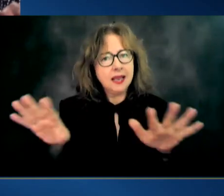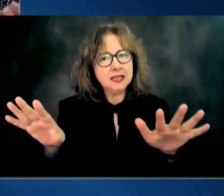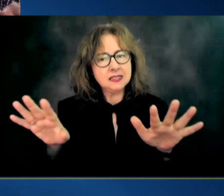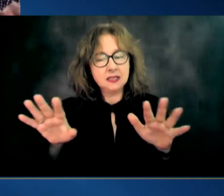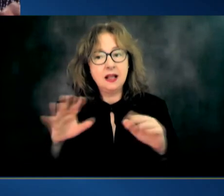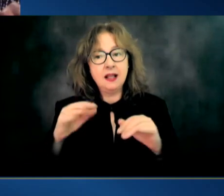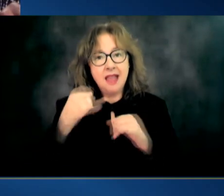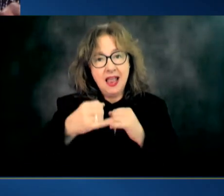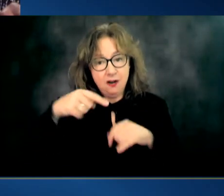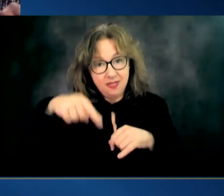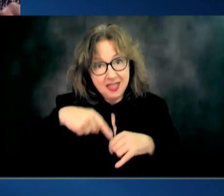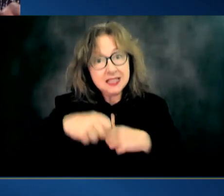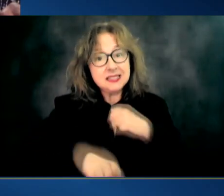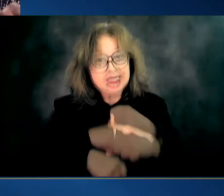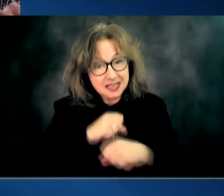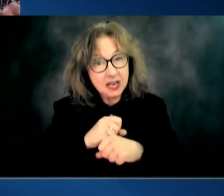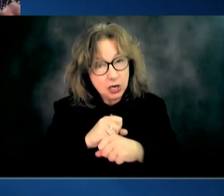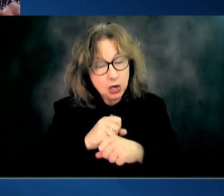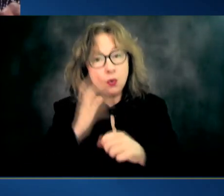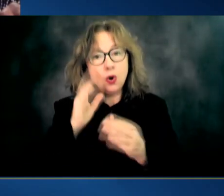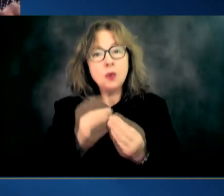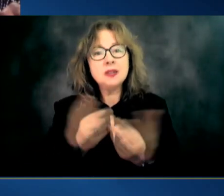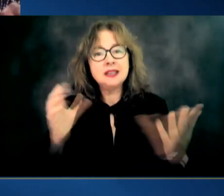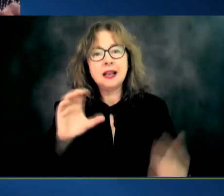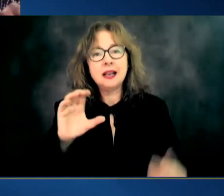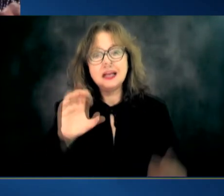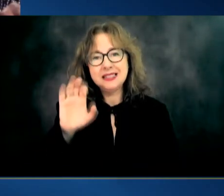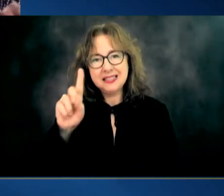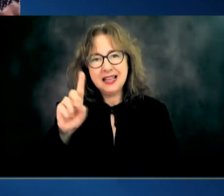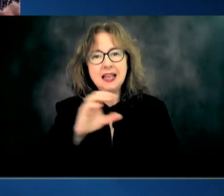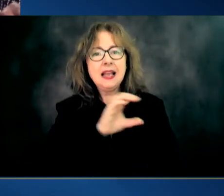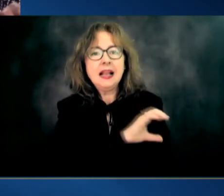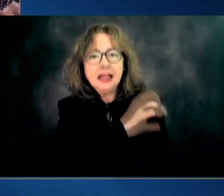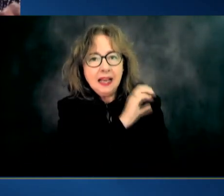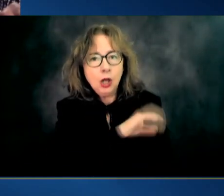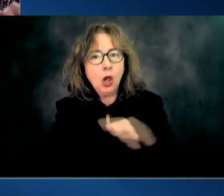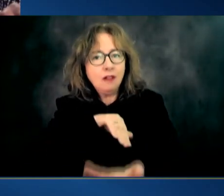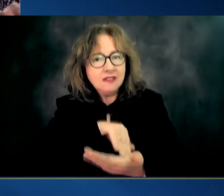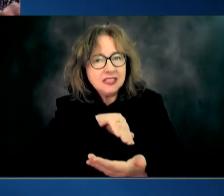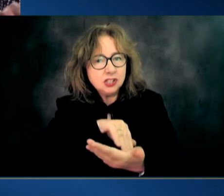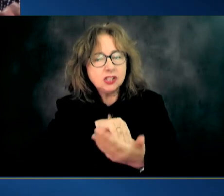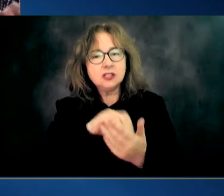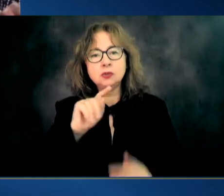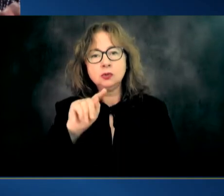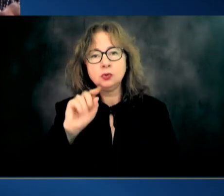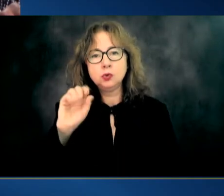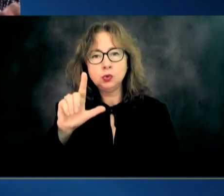cell disease clinician provider toolkit that's designed to serve as a one stop shop resource